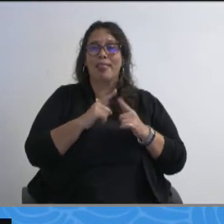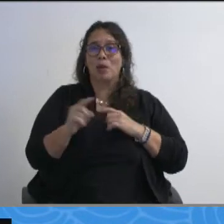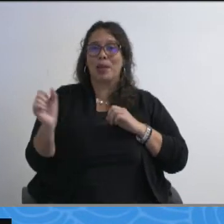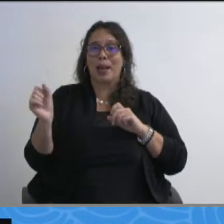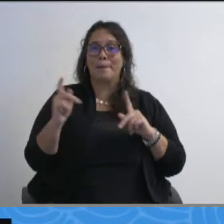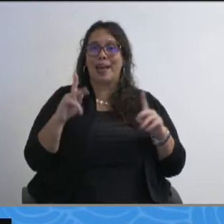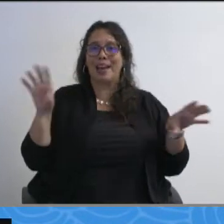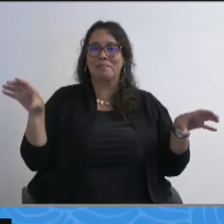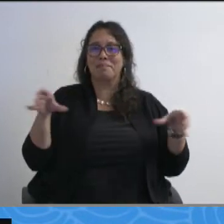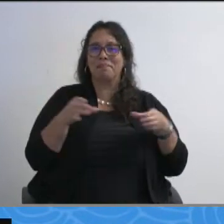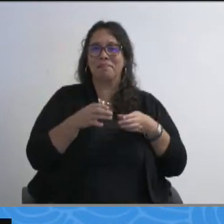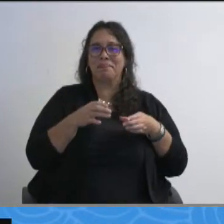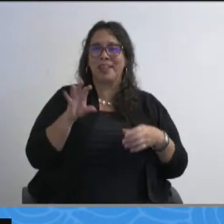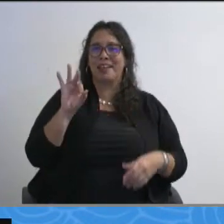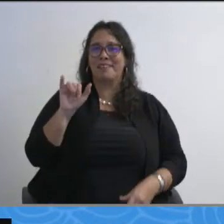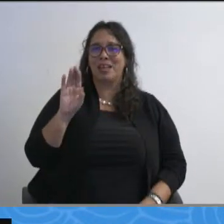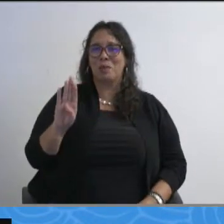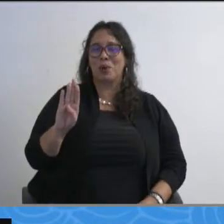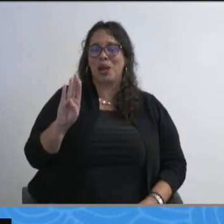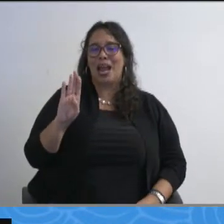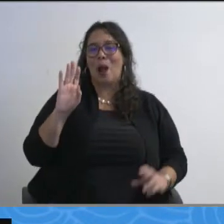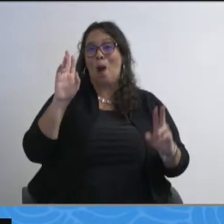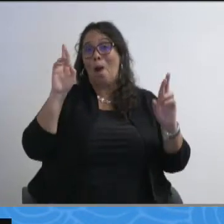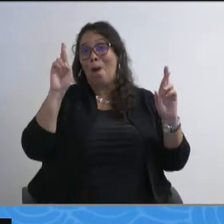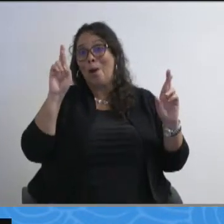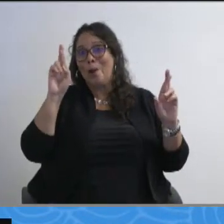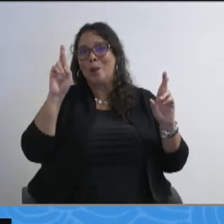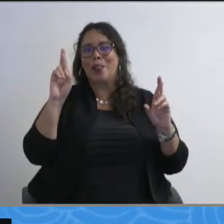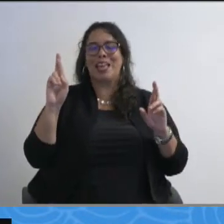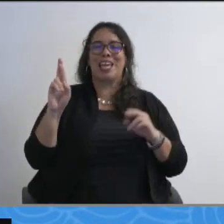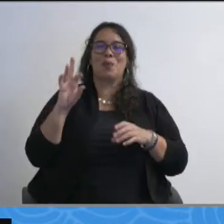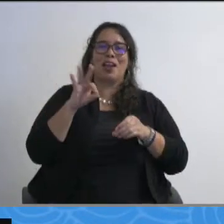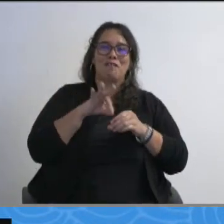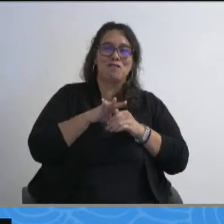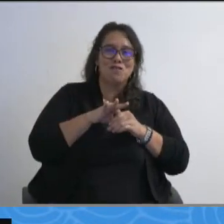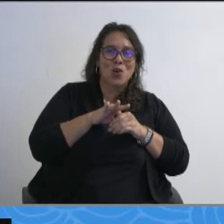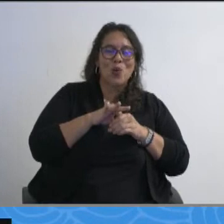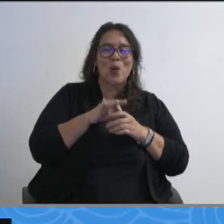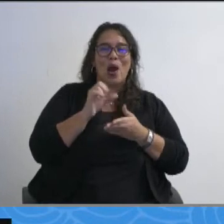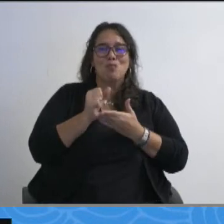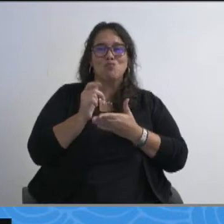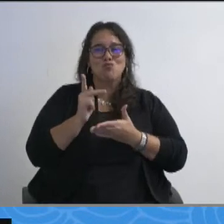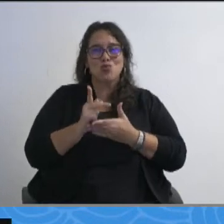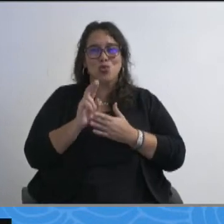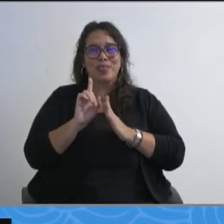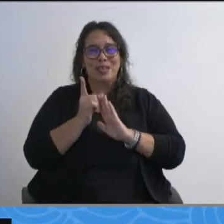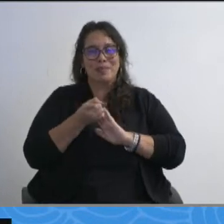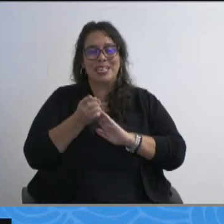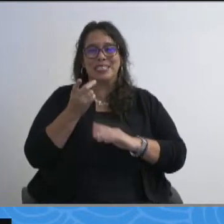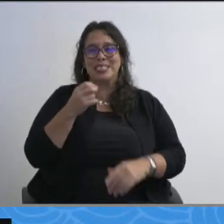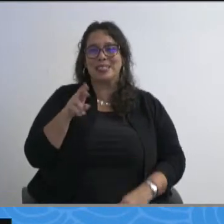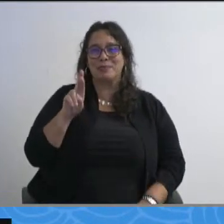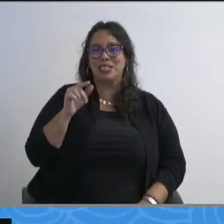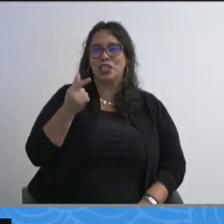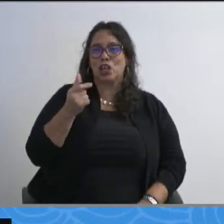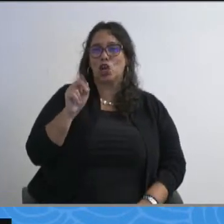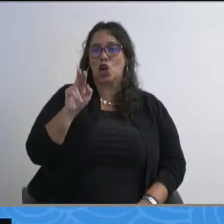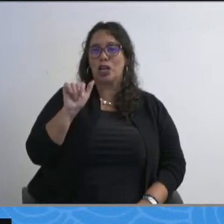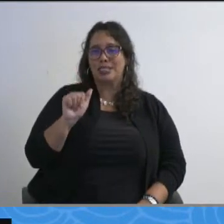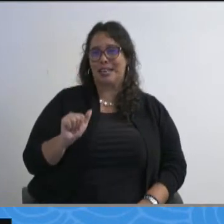hopefully we can go vote and approve the minutes as Mr. Garcia has presented to us.